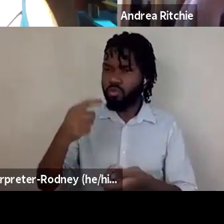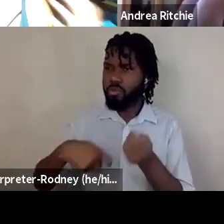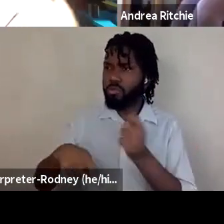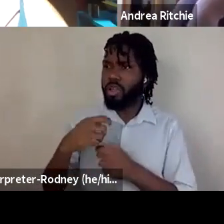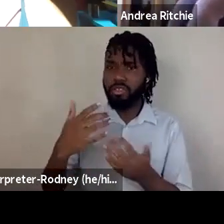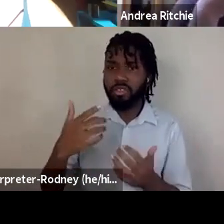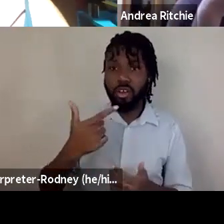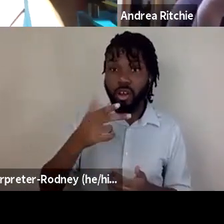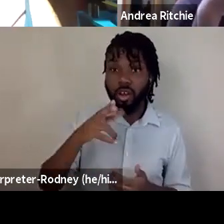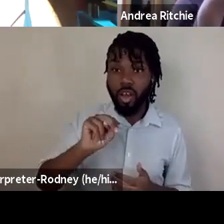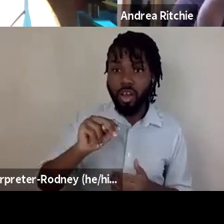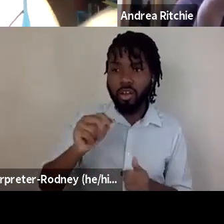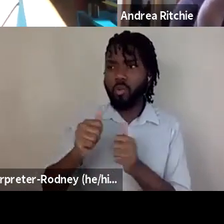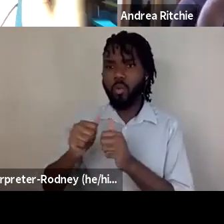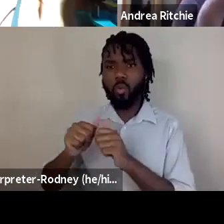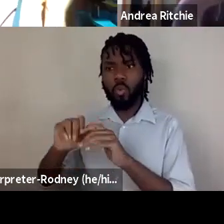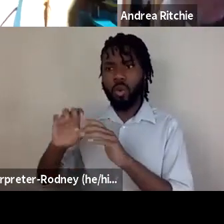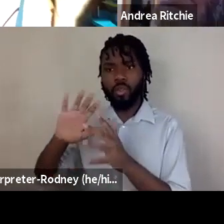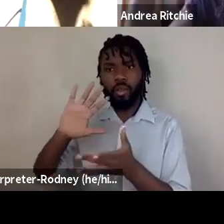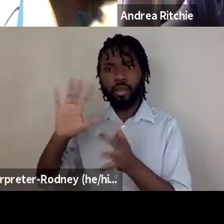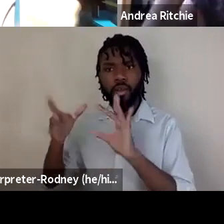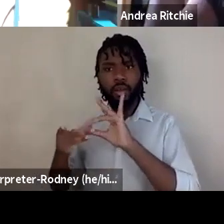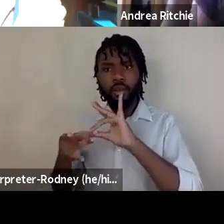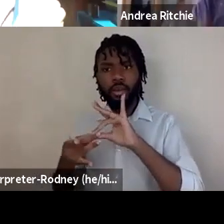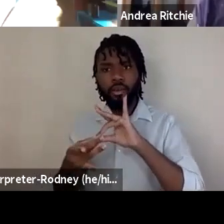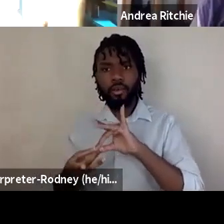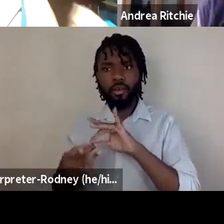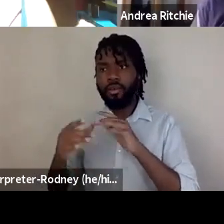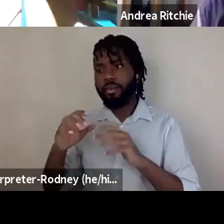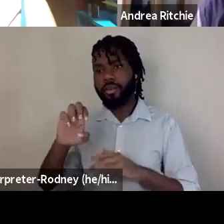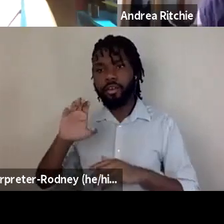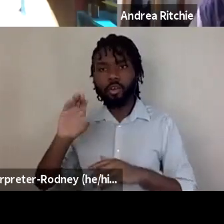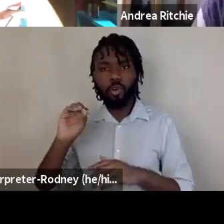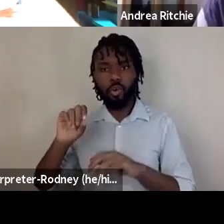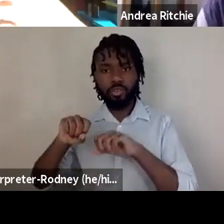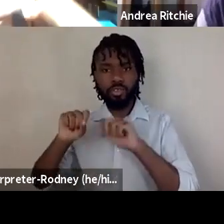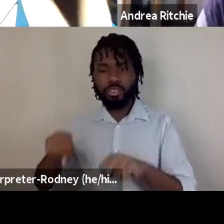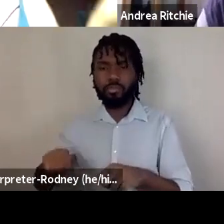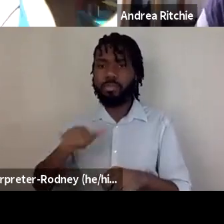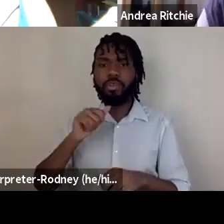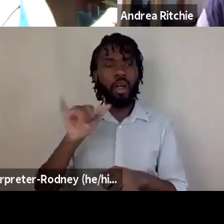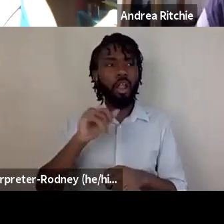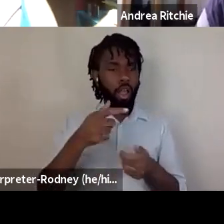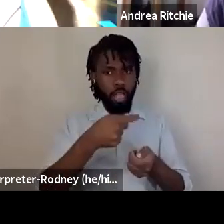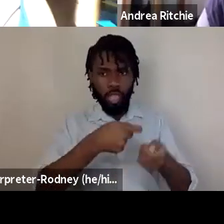It's not like you just take one peg out and put in another that's a different color. You change the whole thing.